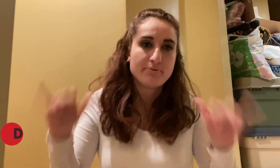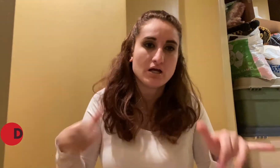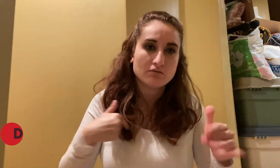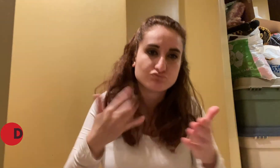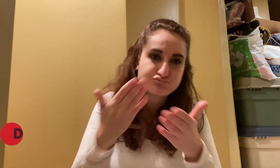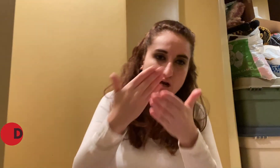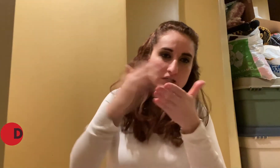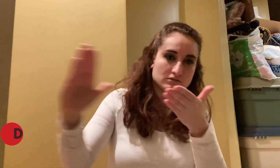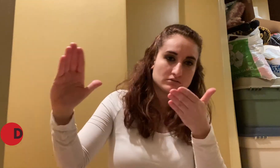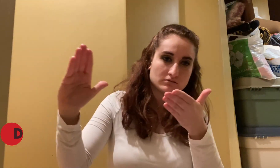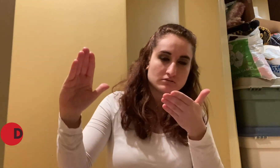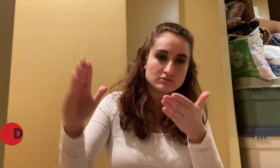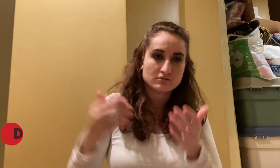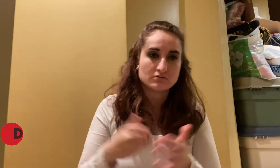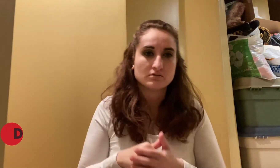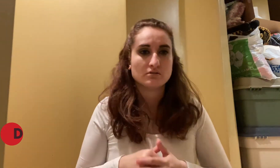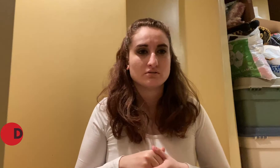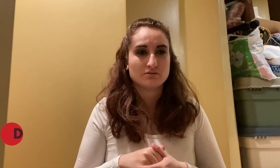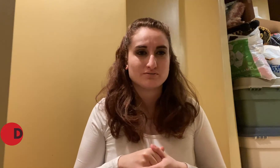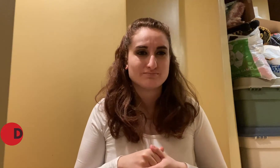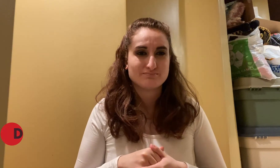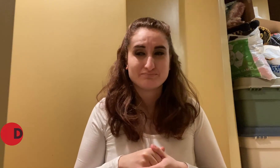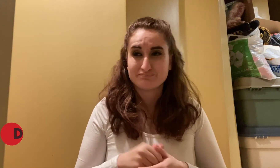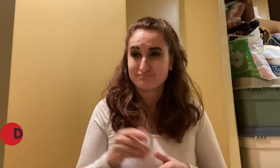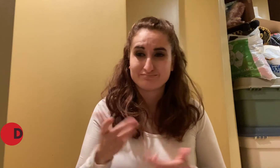again, encountered rejection.